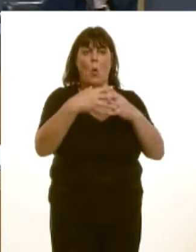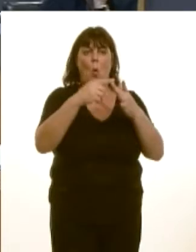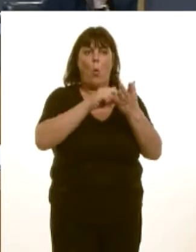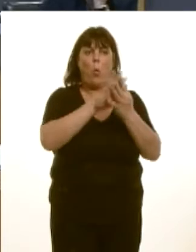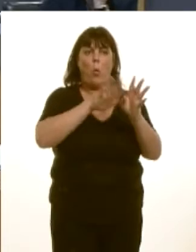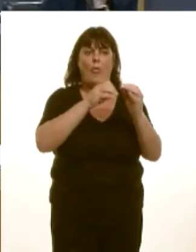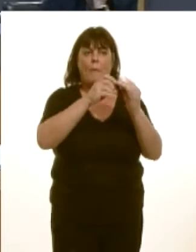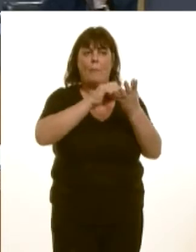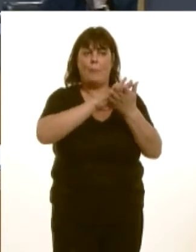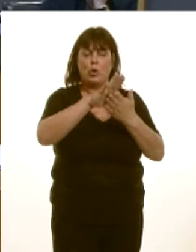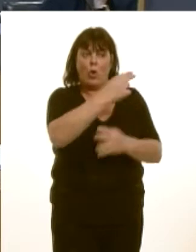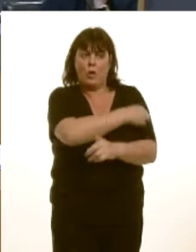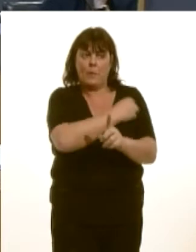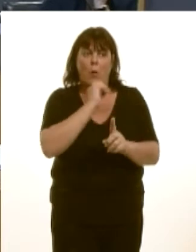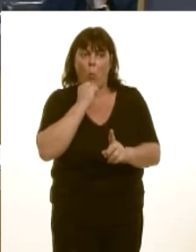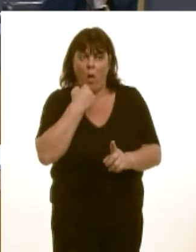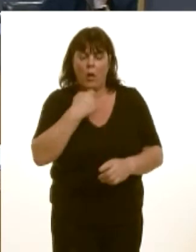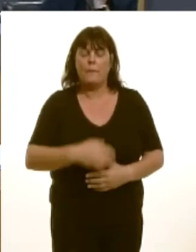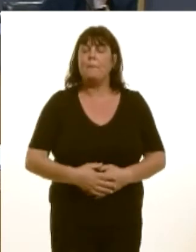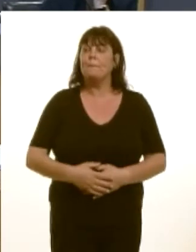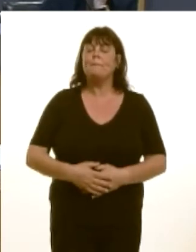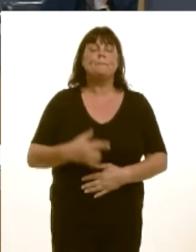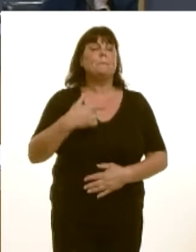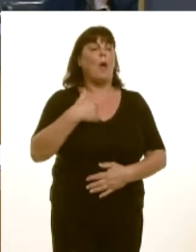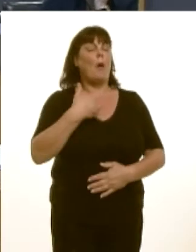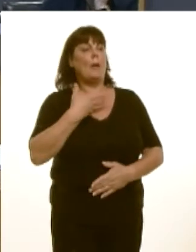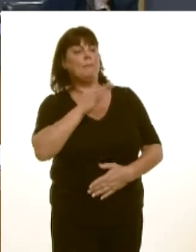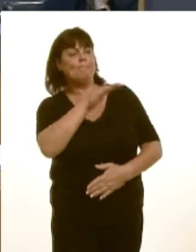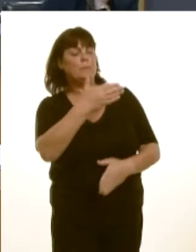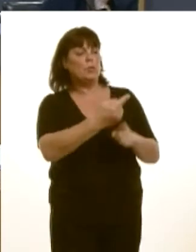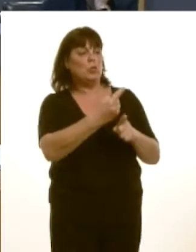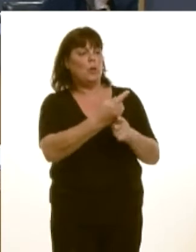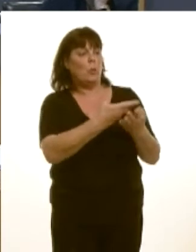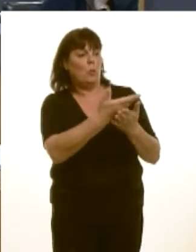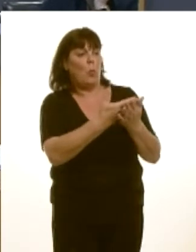the chair of Hywel Dda, and officials will continue to monitor the appointment of a replacement